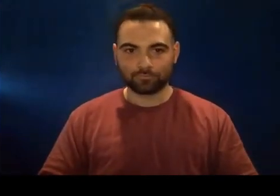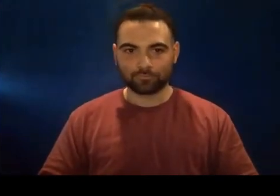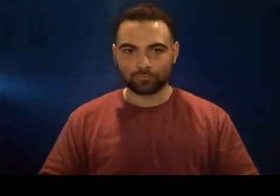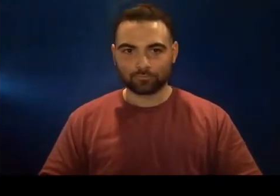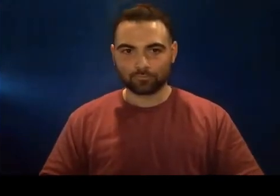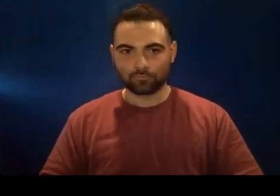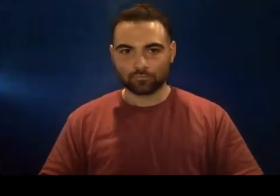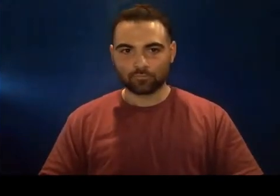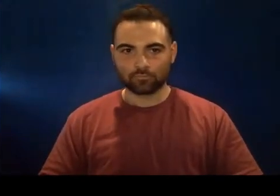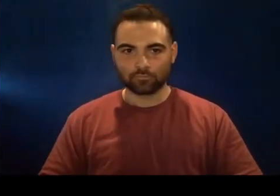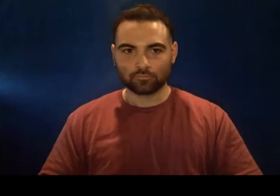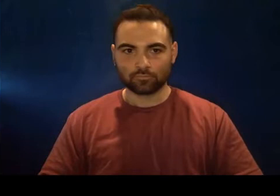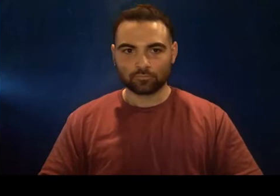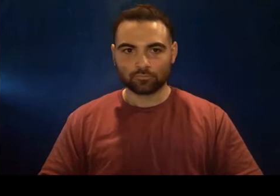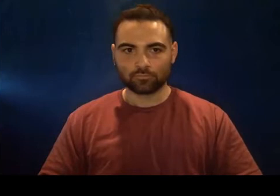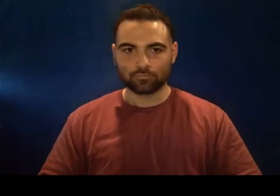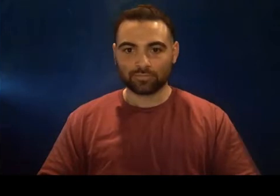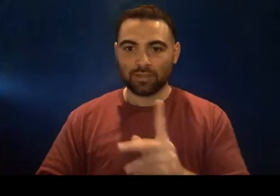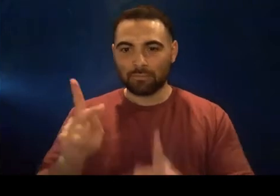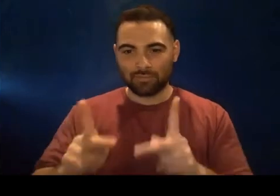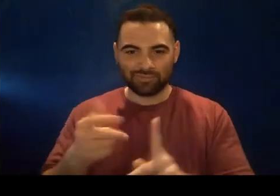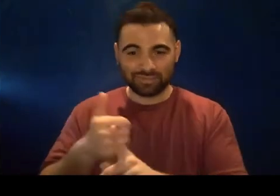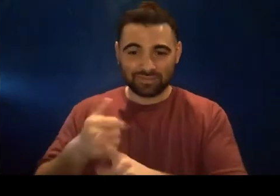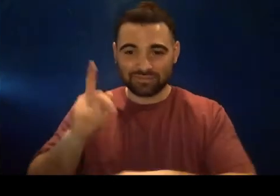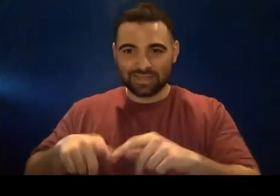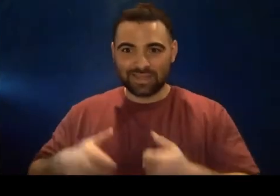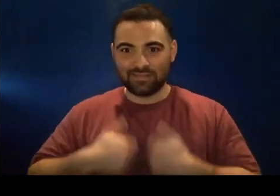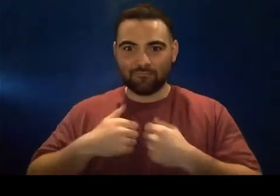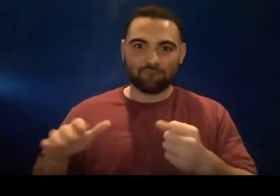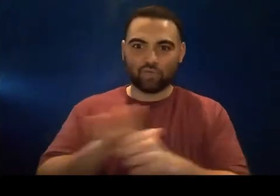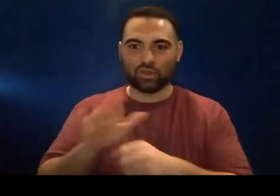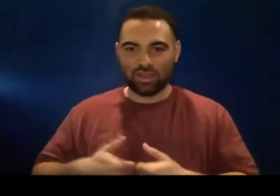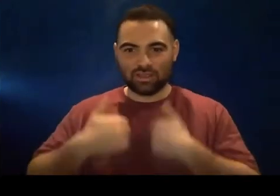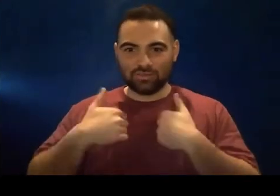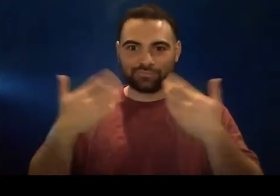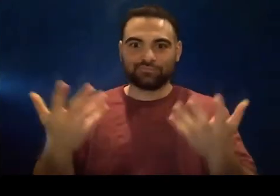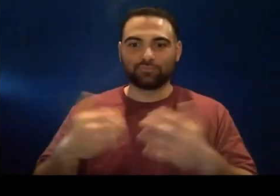not being able to really live a full life? Just talk to us about in your advocacy,